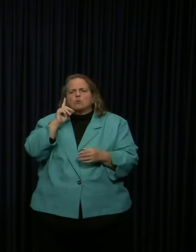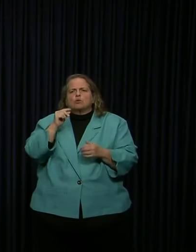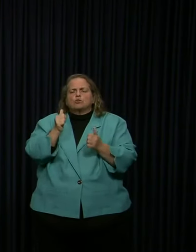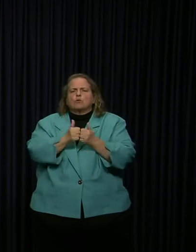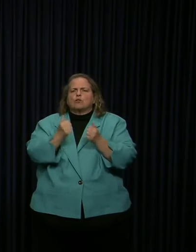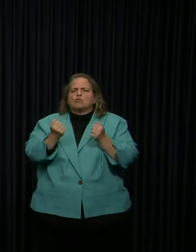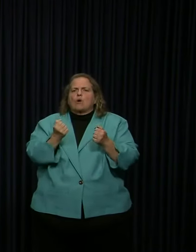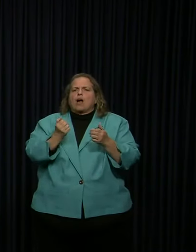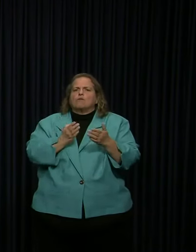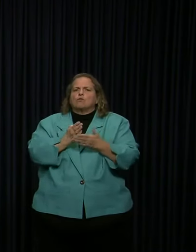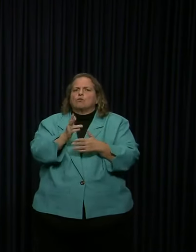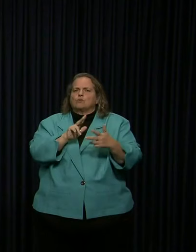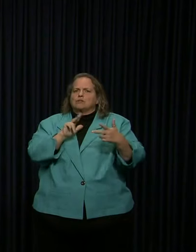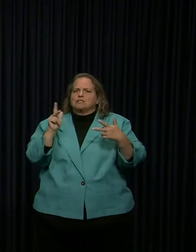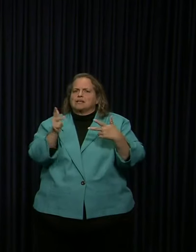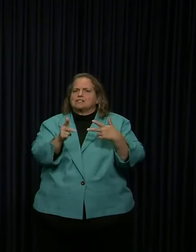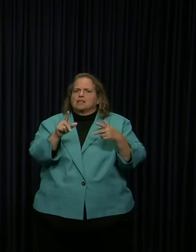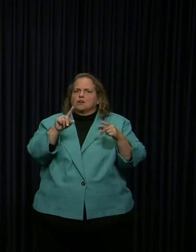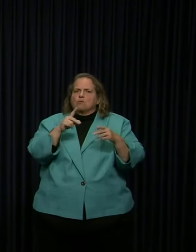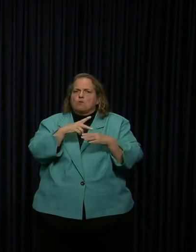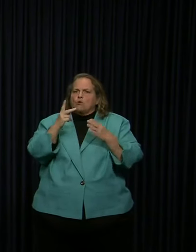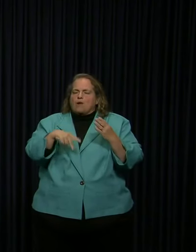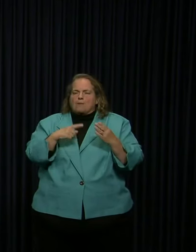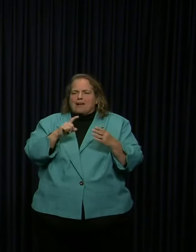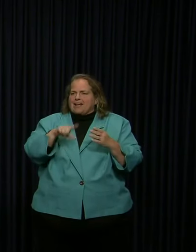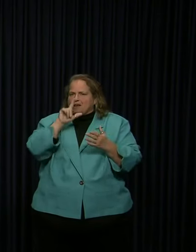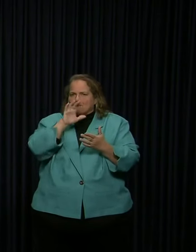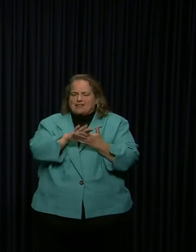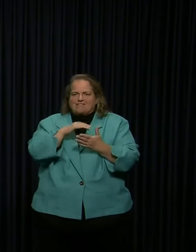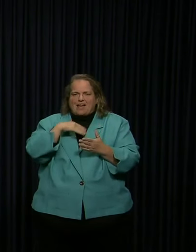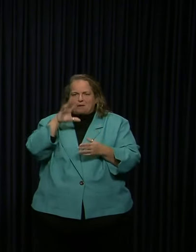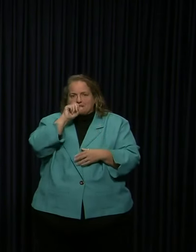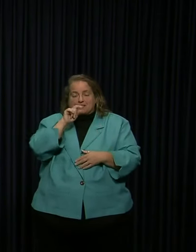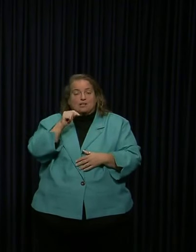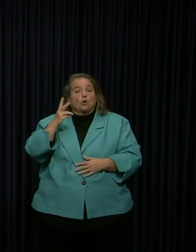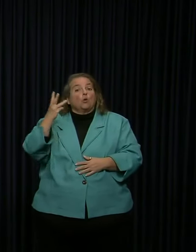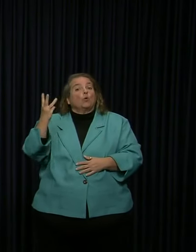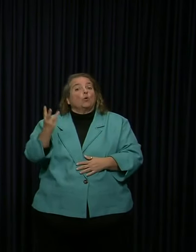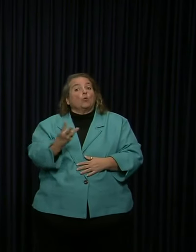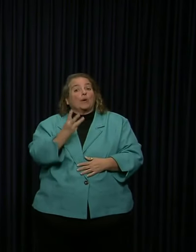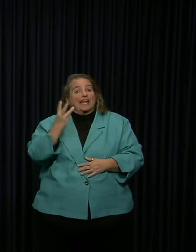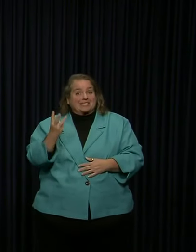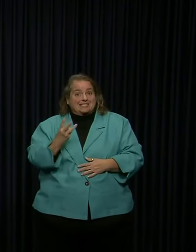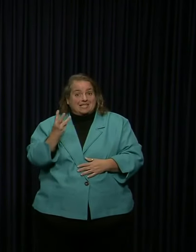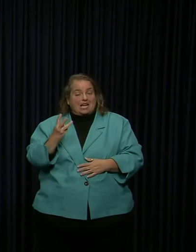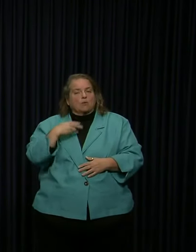COUNTIES AND YOU FALL IN ANY OF THOSE TIERS, MAKE SURE THAT YOU